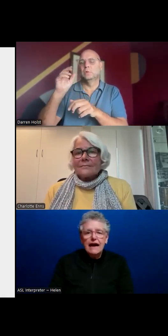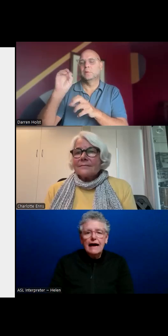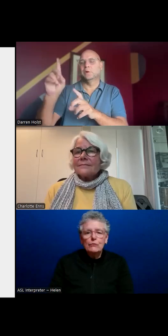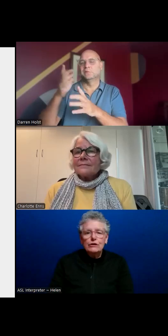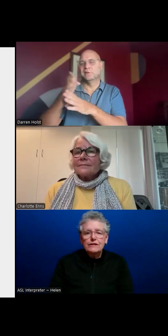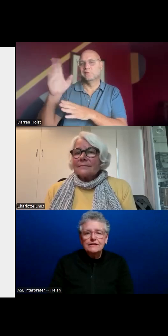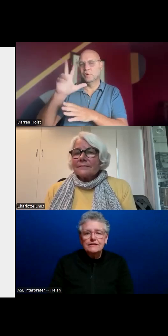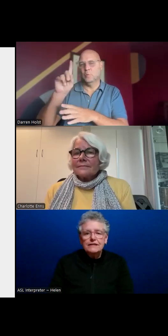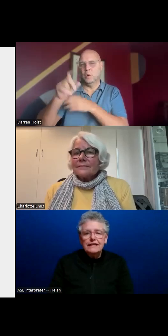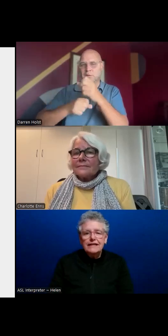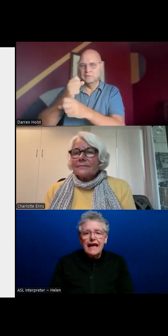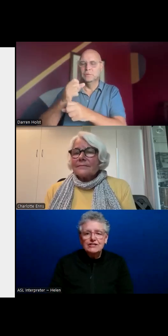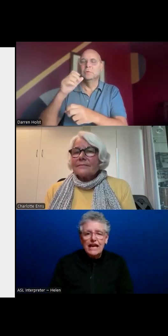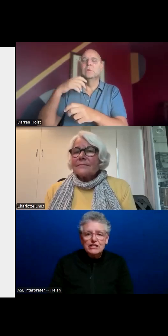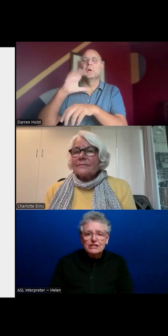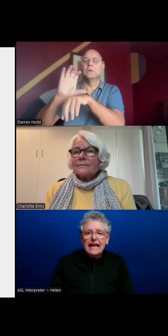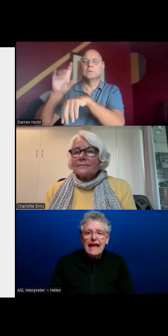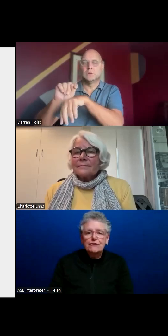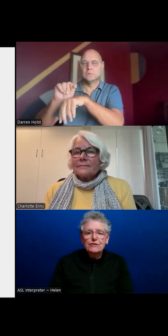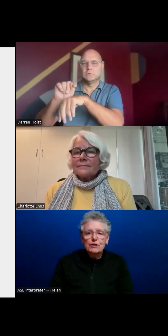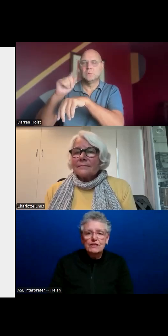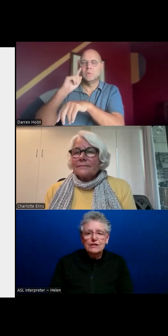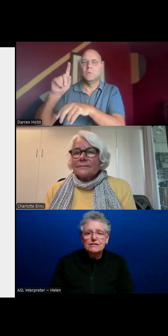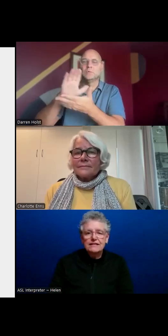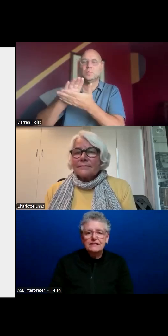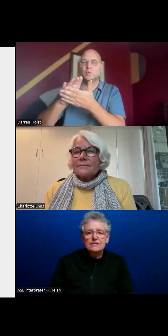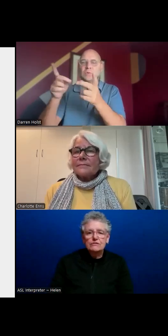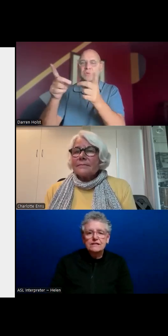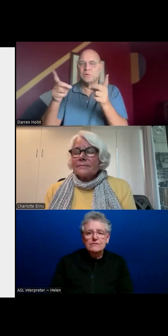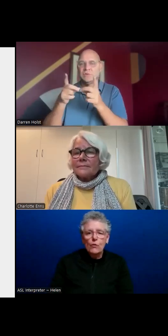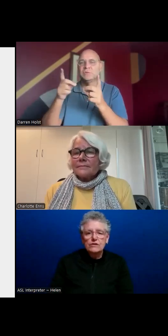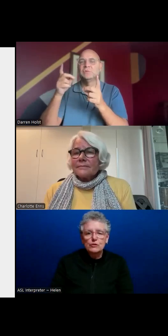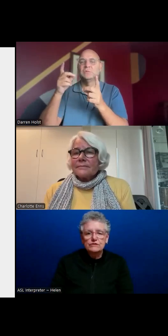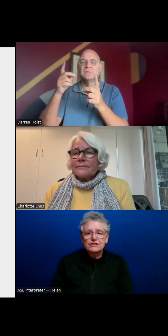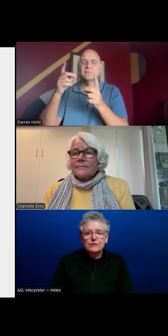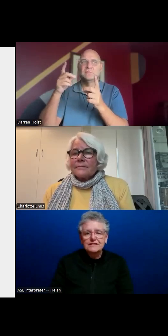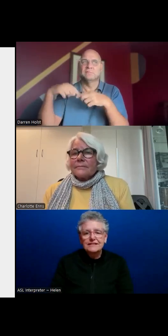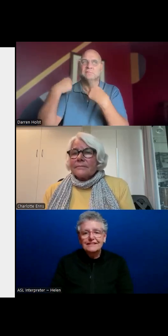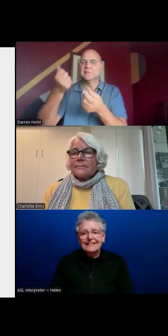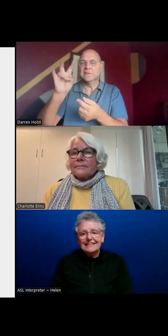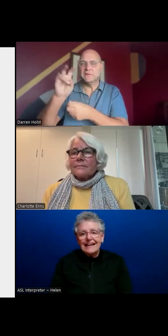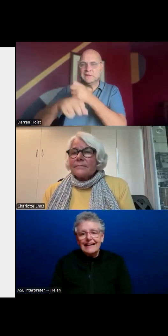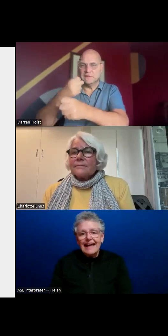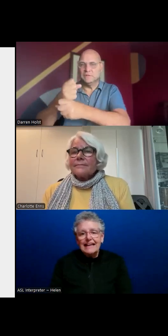and I work in education and have for 31 years as a consultant for school districts,